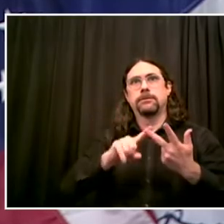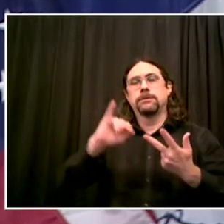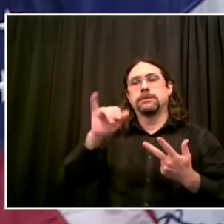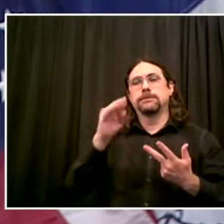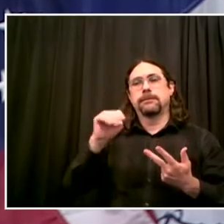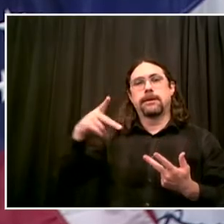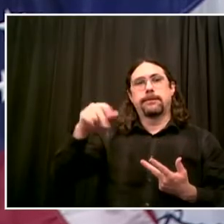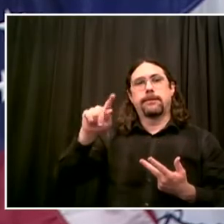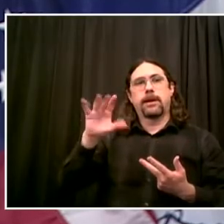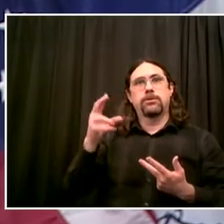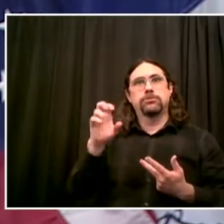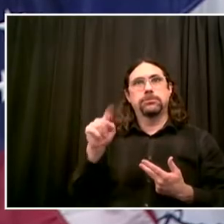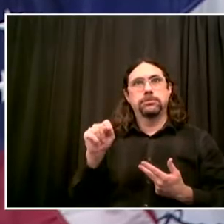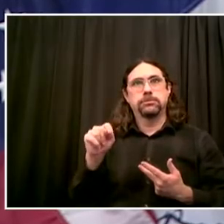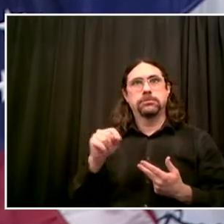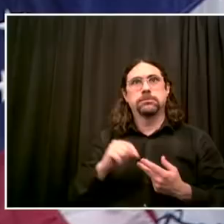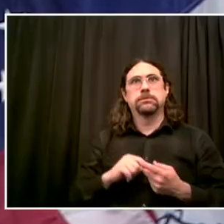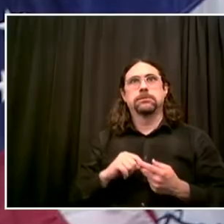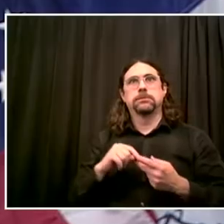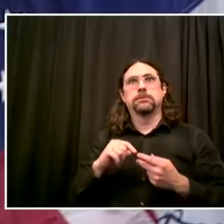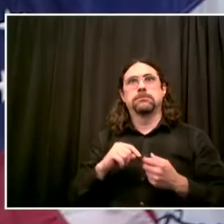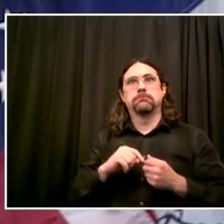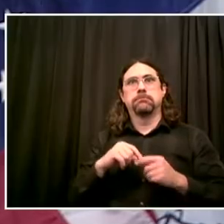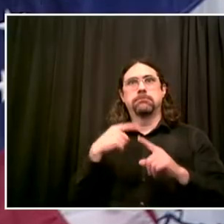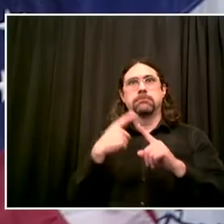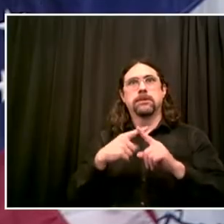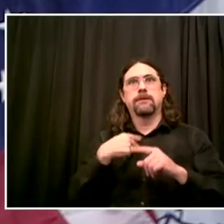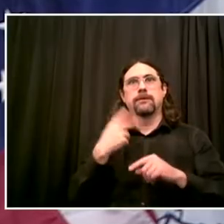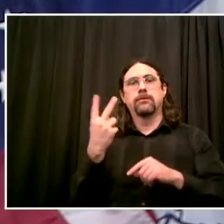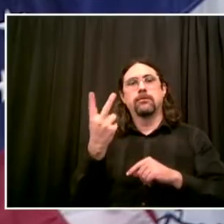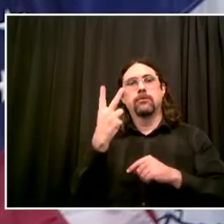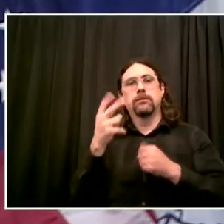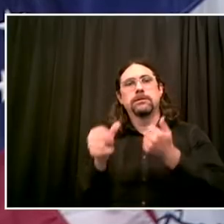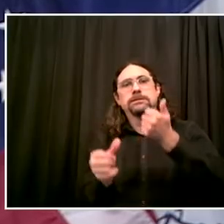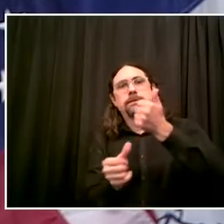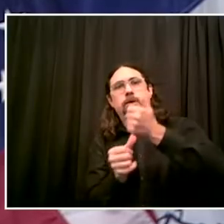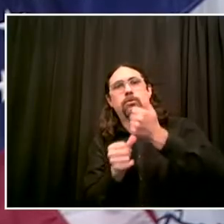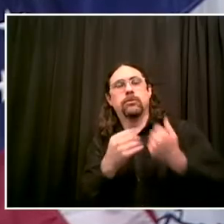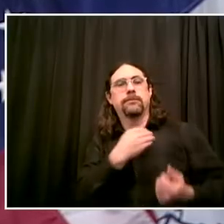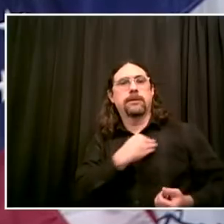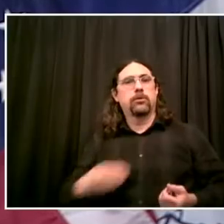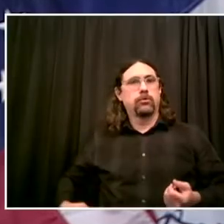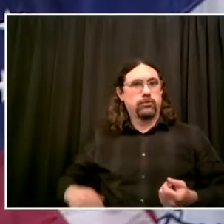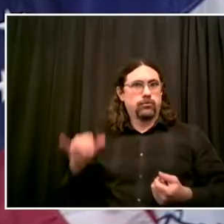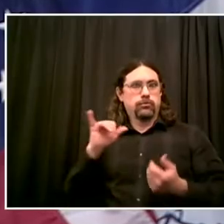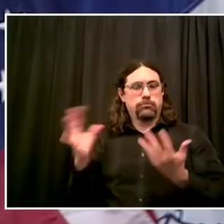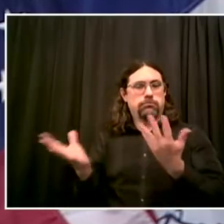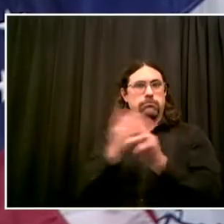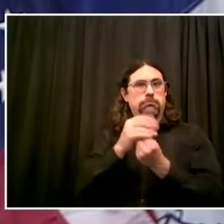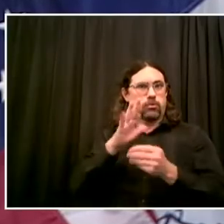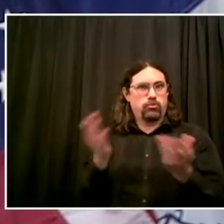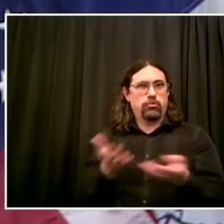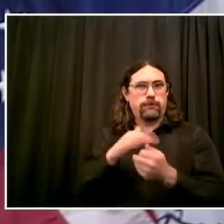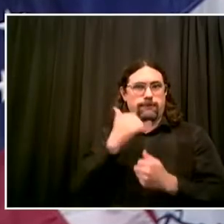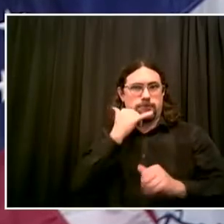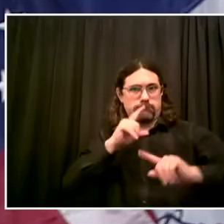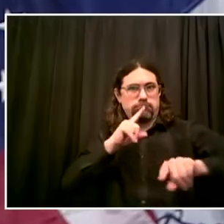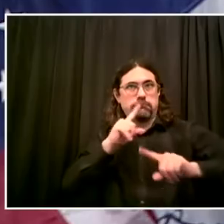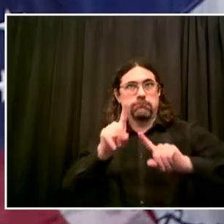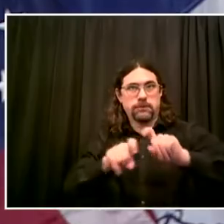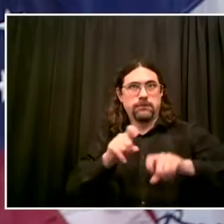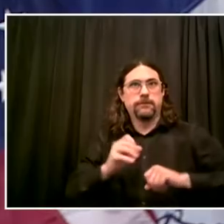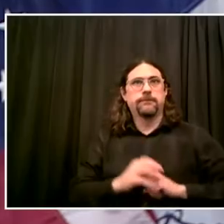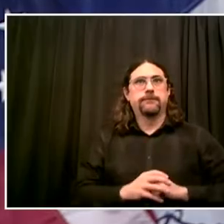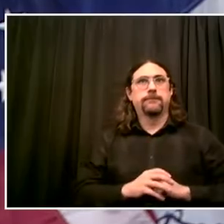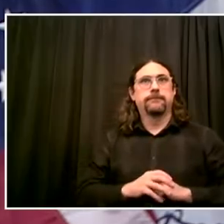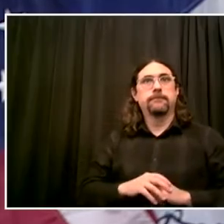HAVE SEVERAL